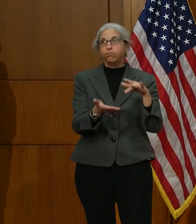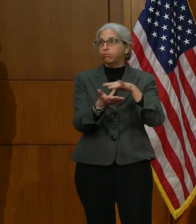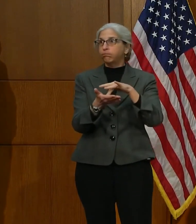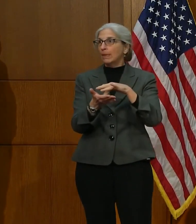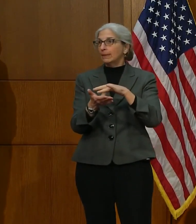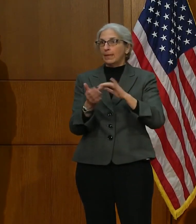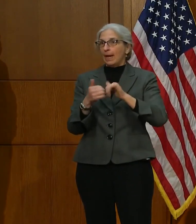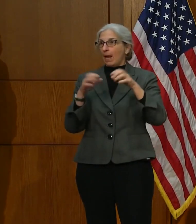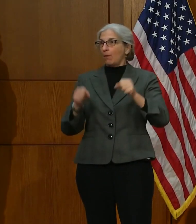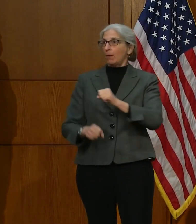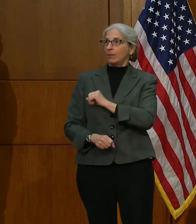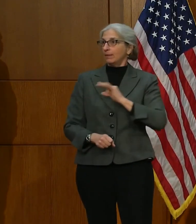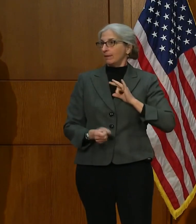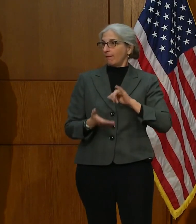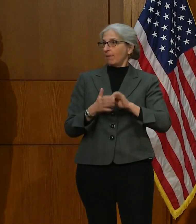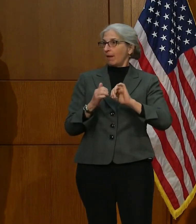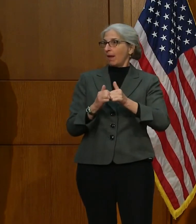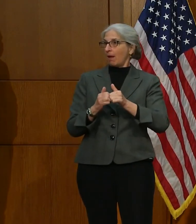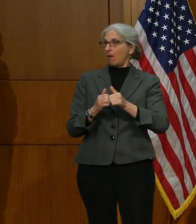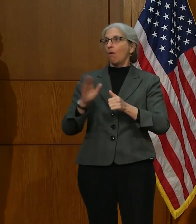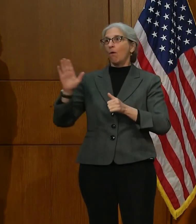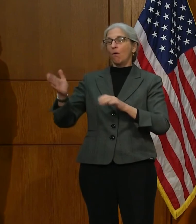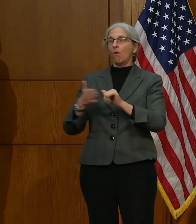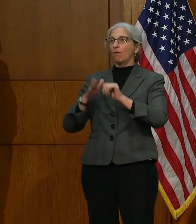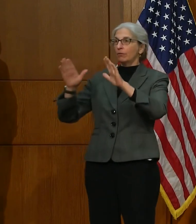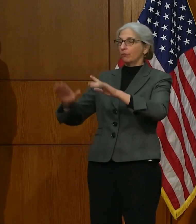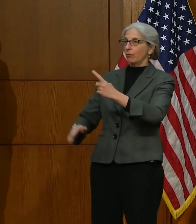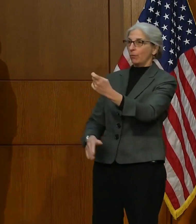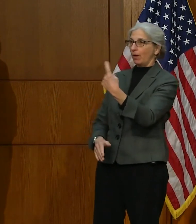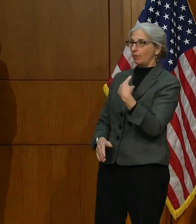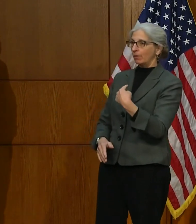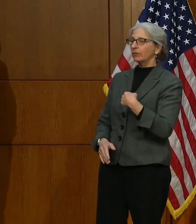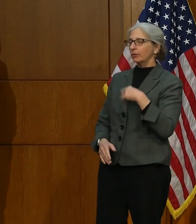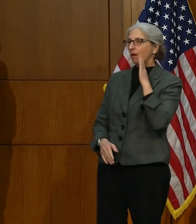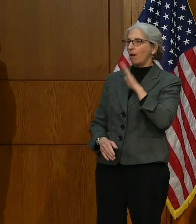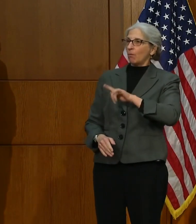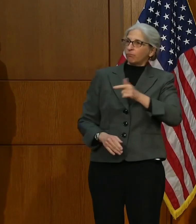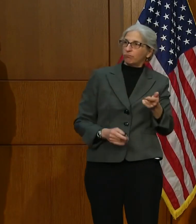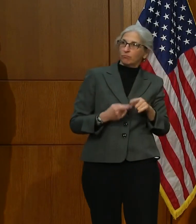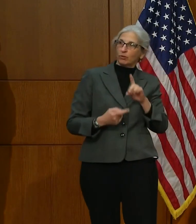CLINICS. WHAT IS THE PLAN FOR STAFFING? THESE. IT'S A GREAT QUESTION. I'M GONNA LET DR